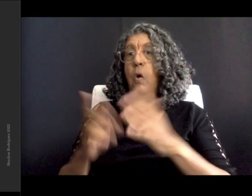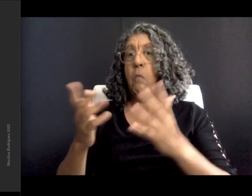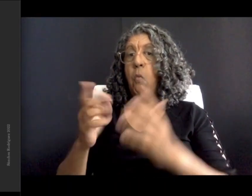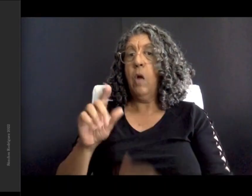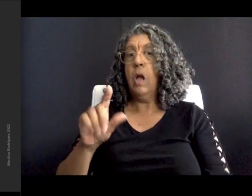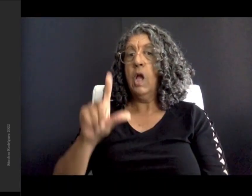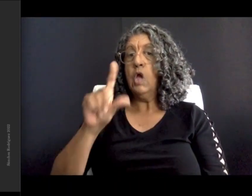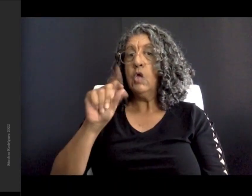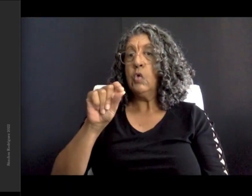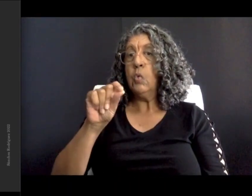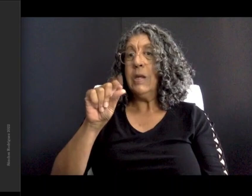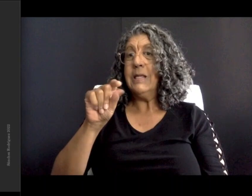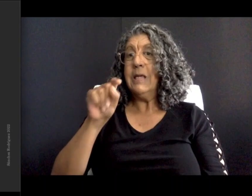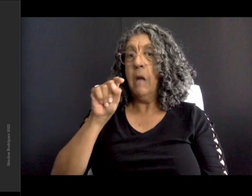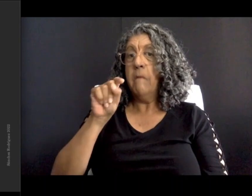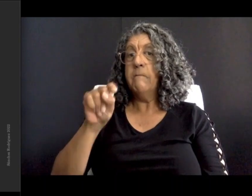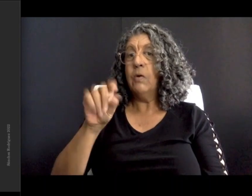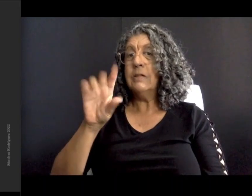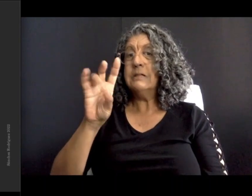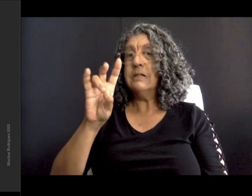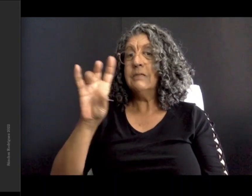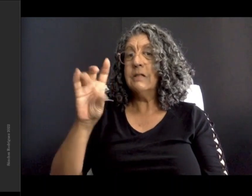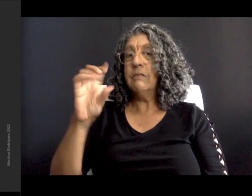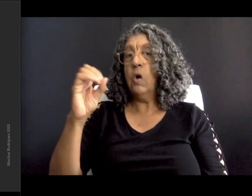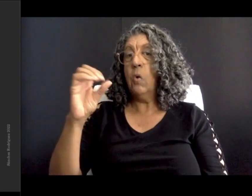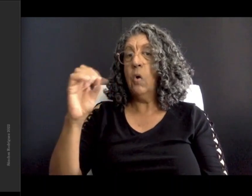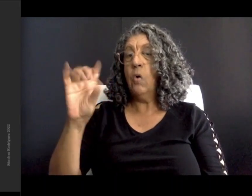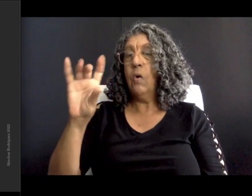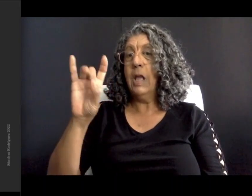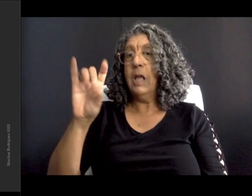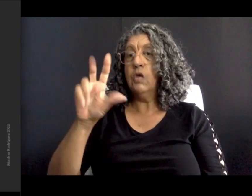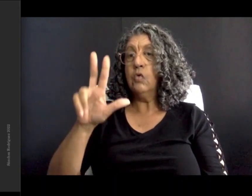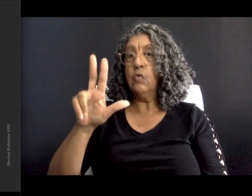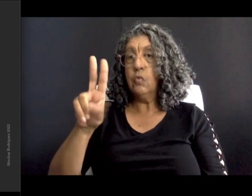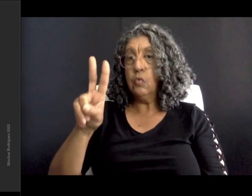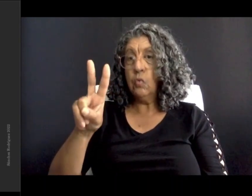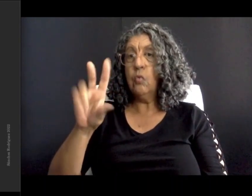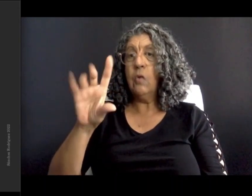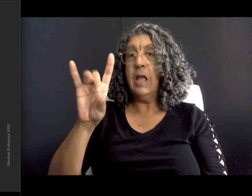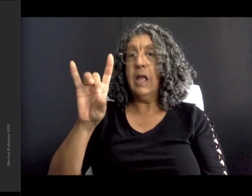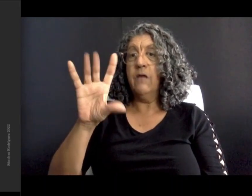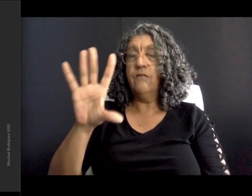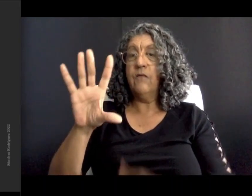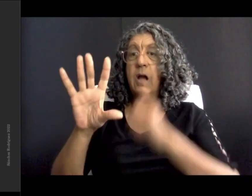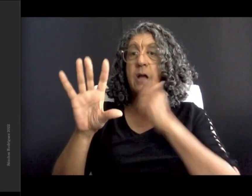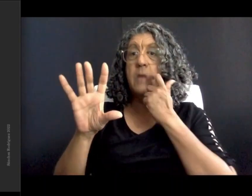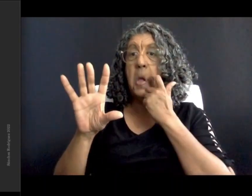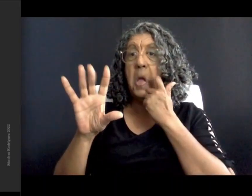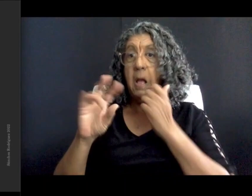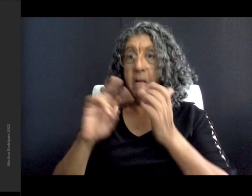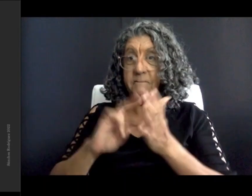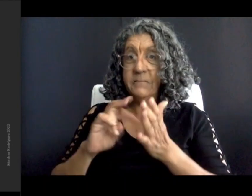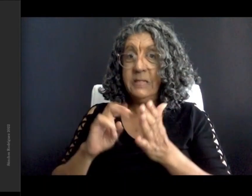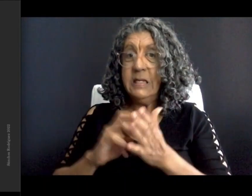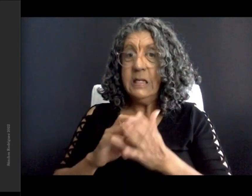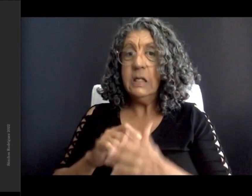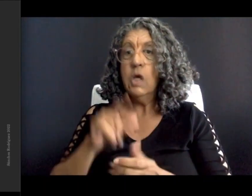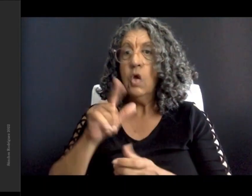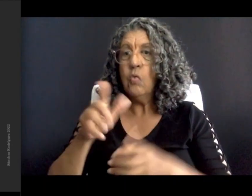and now you'll see 20.77008285 which means